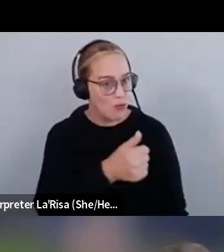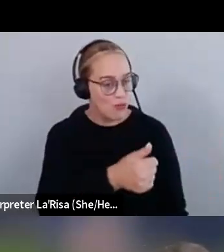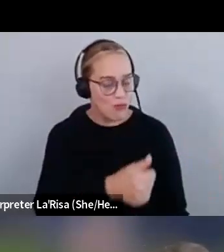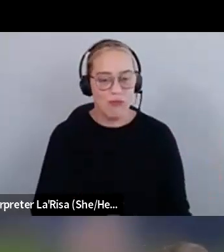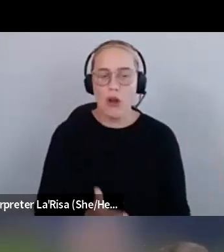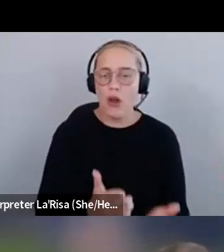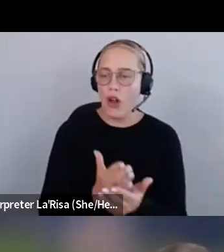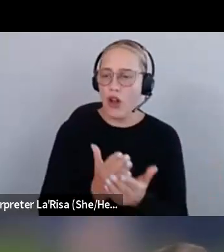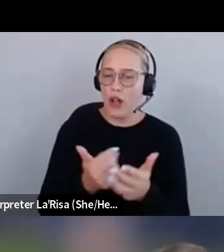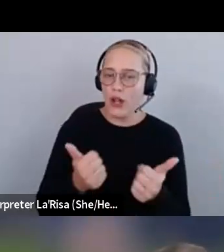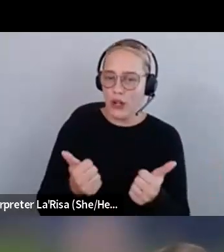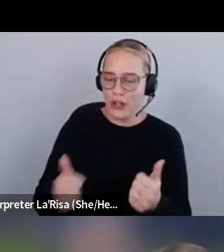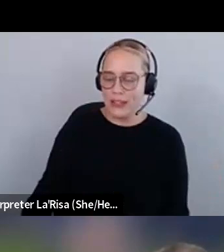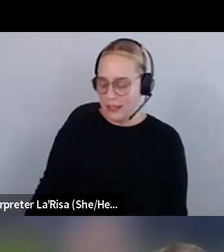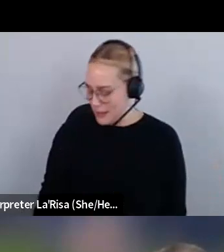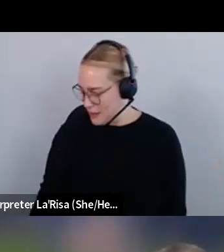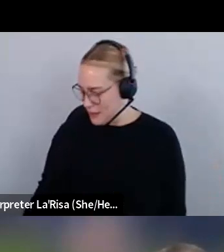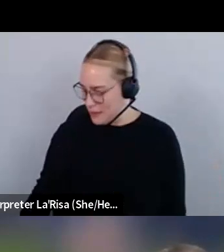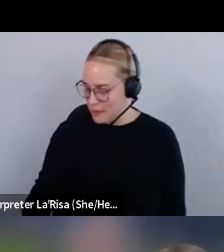: Can you guys hear me?